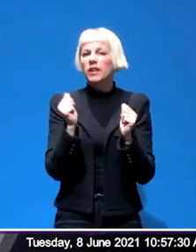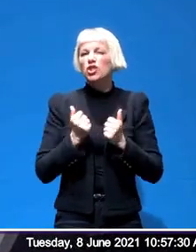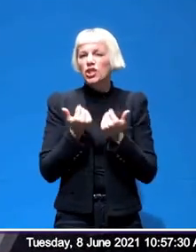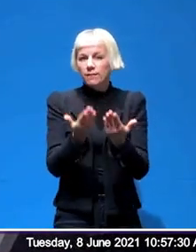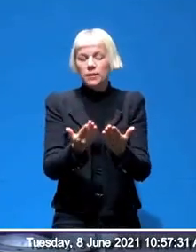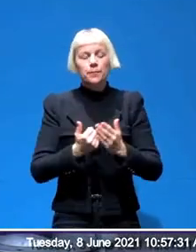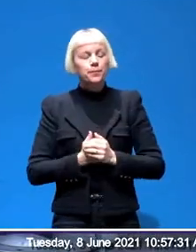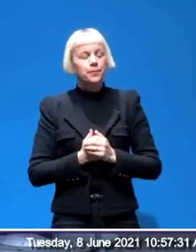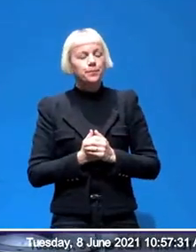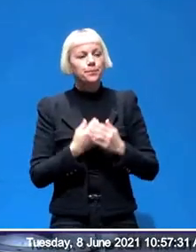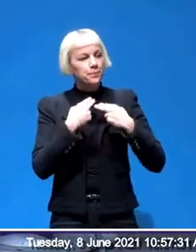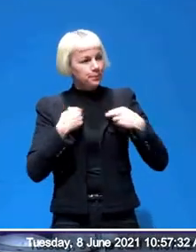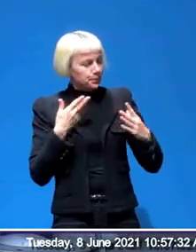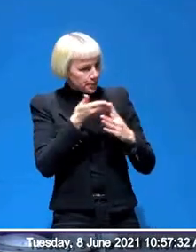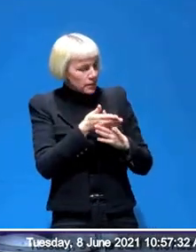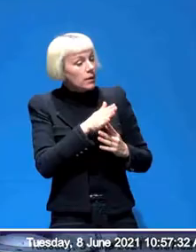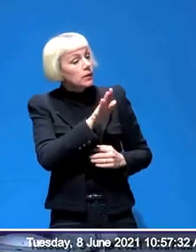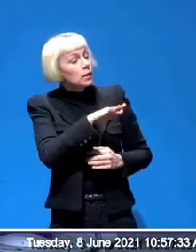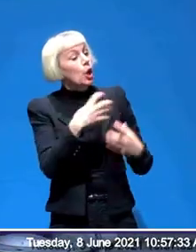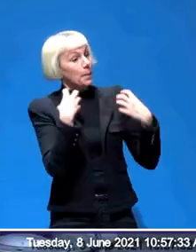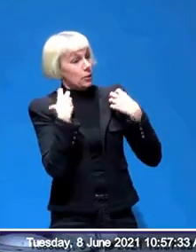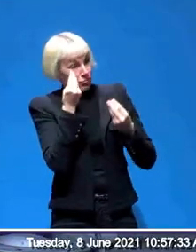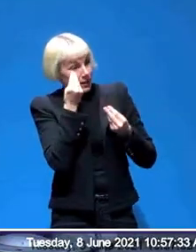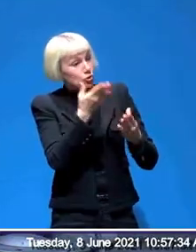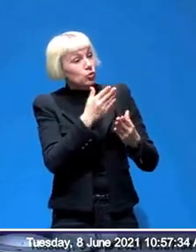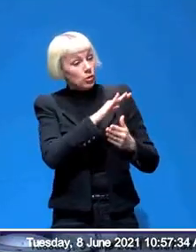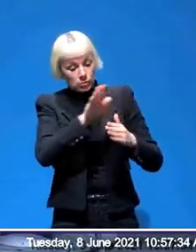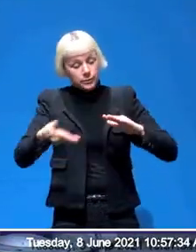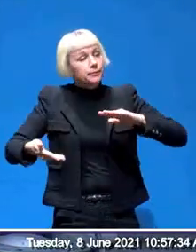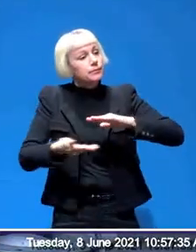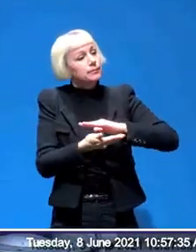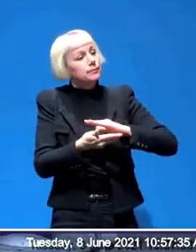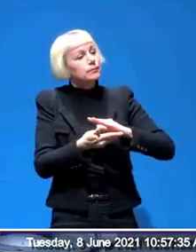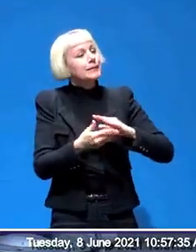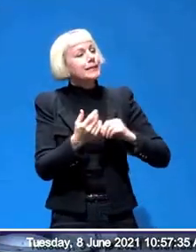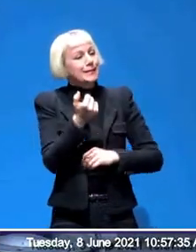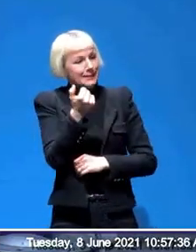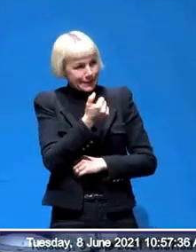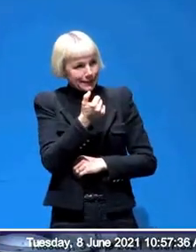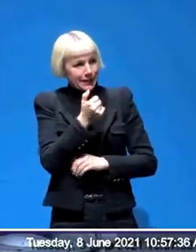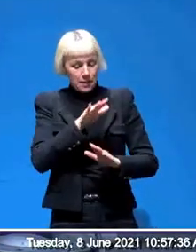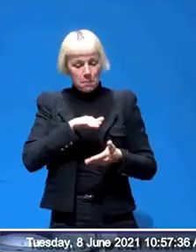Commissioners, a copy is behind tab 16 in hearing bundle A.